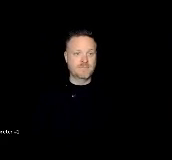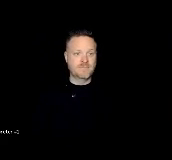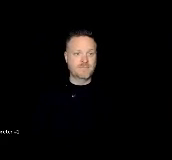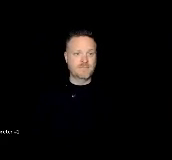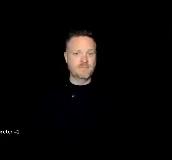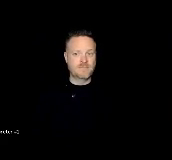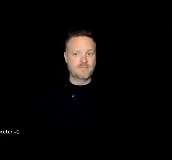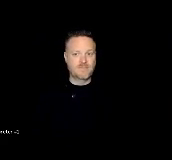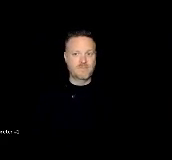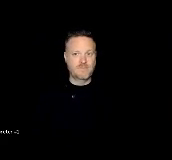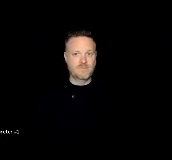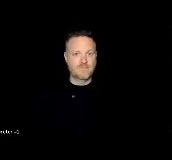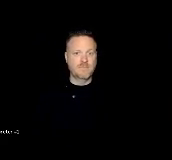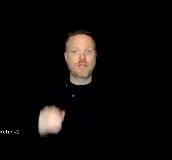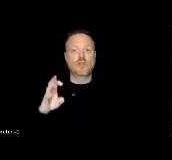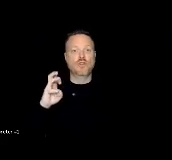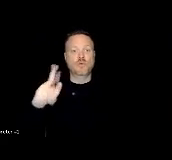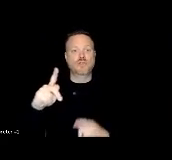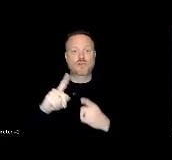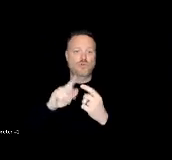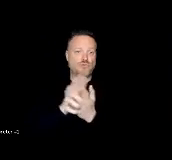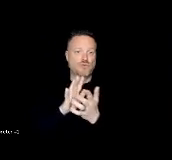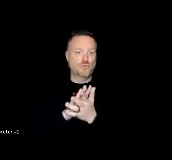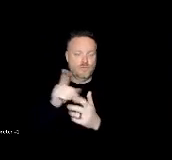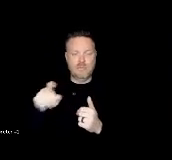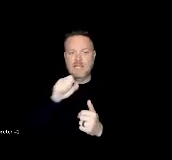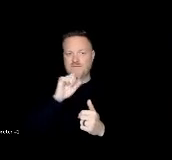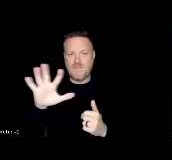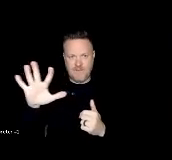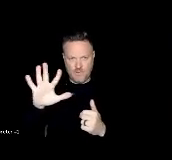Returning to school, he was five years old when I got him into kindergarten.